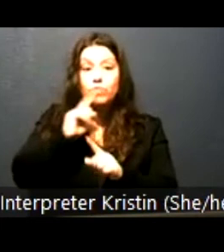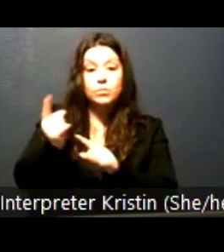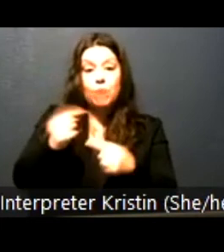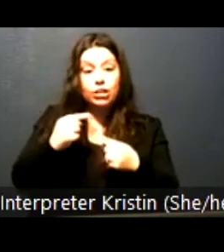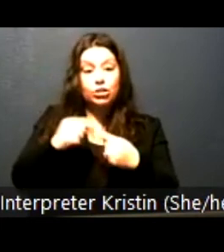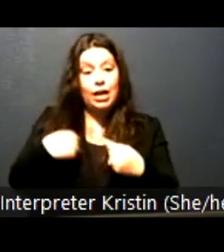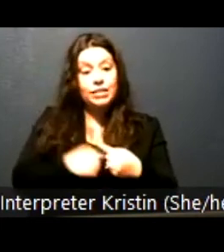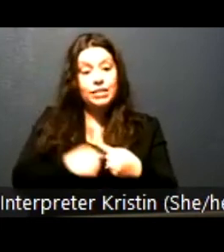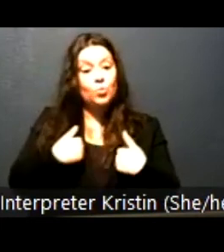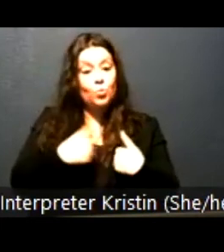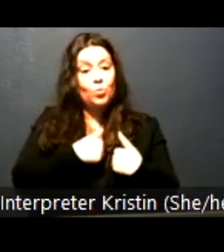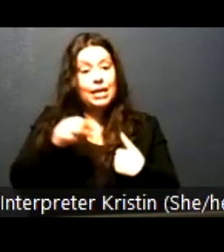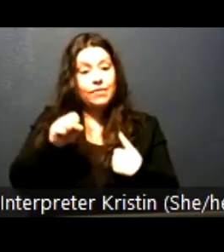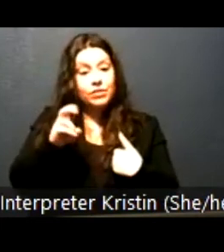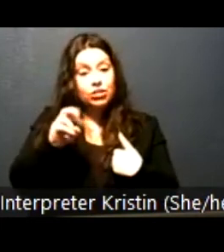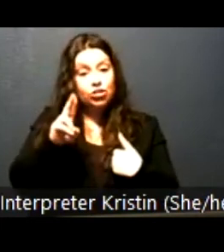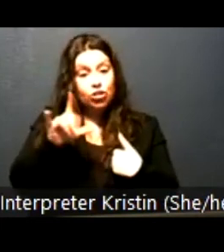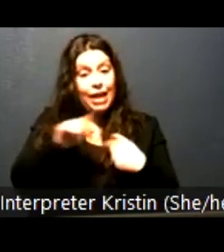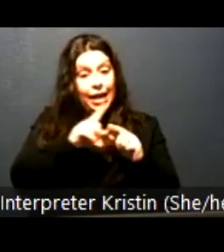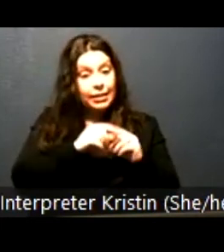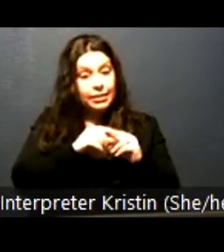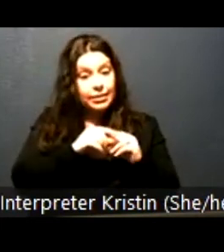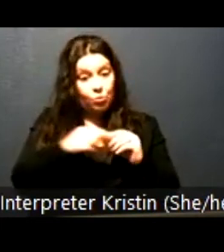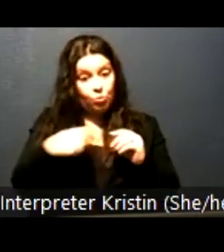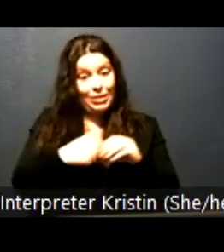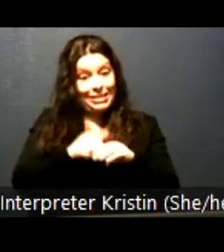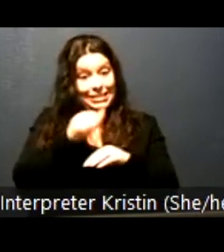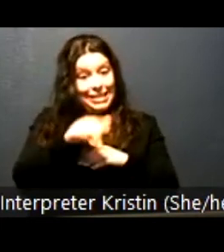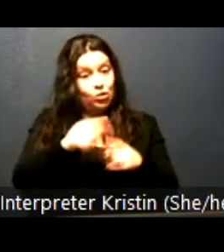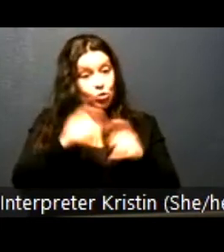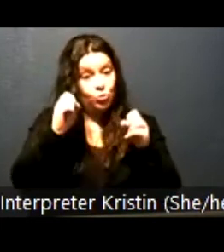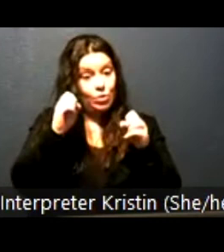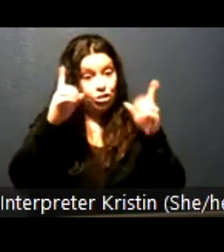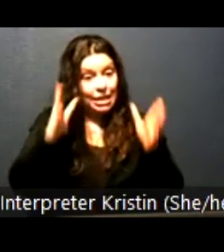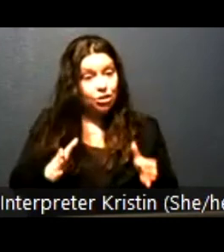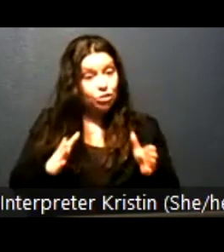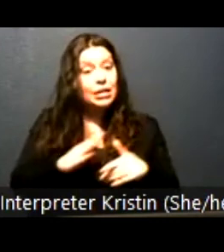so educators uh we'd appreciate your feedback so we can always improve and, and help make this